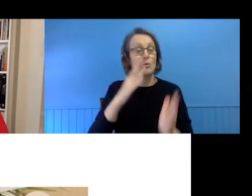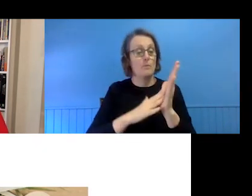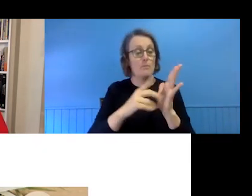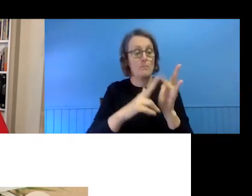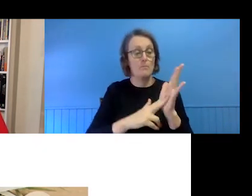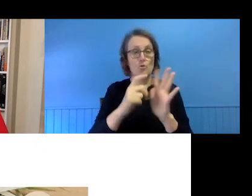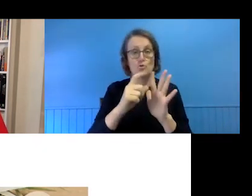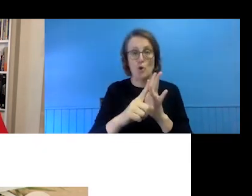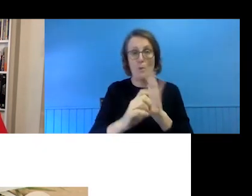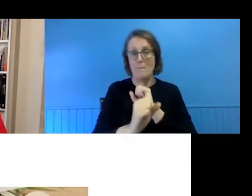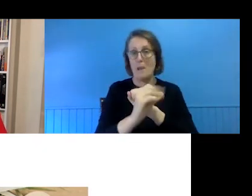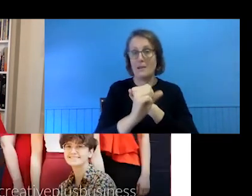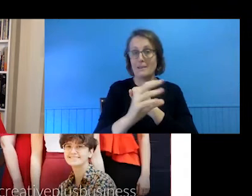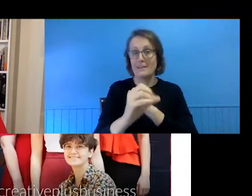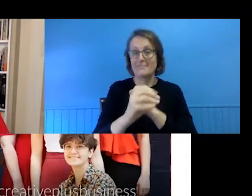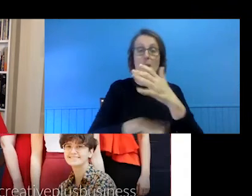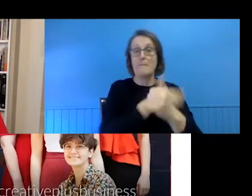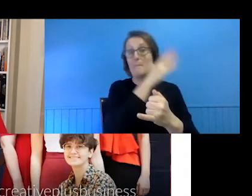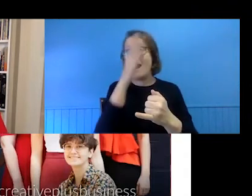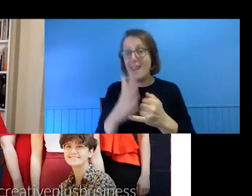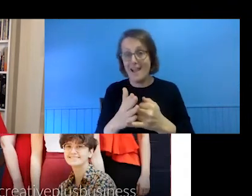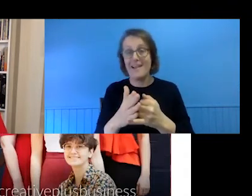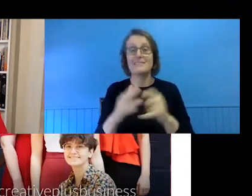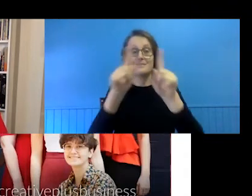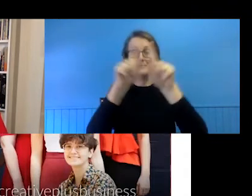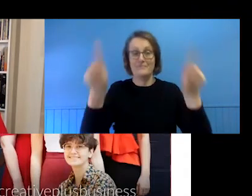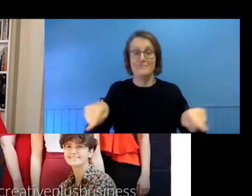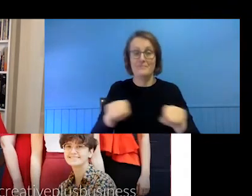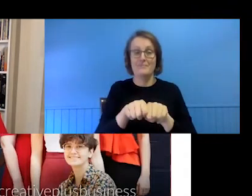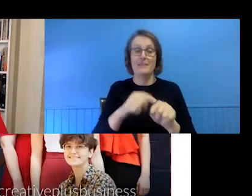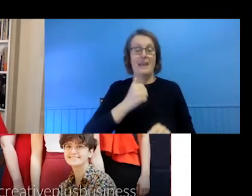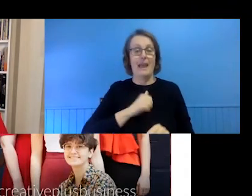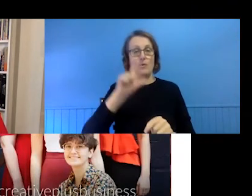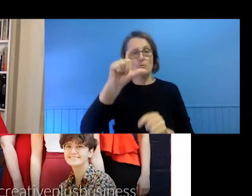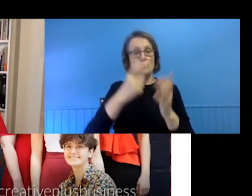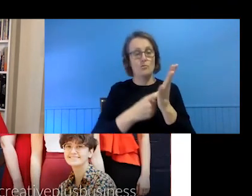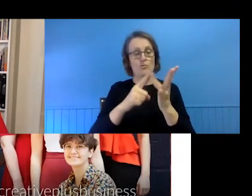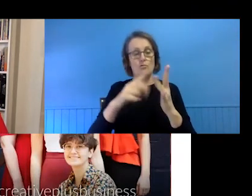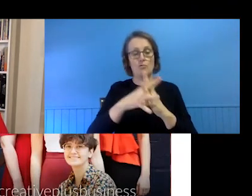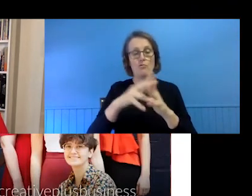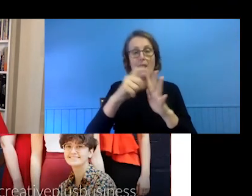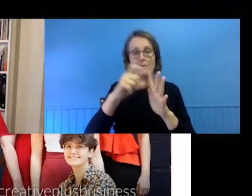need. My final share is our crowd cast channel. As I mentioned, we run